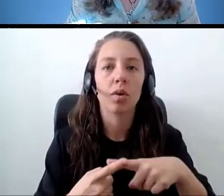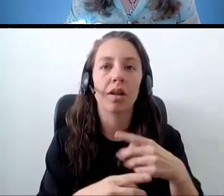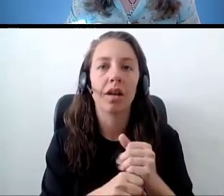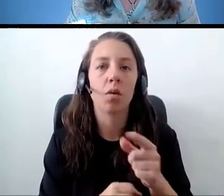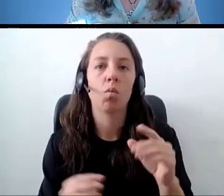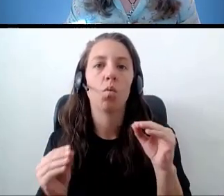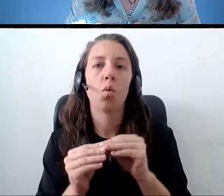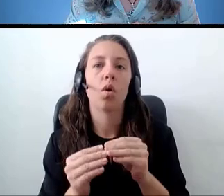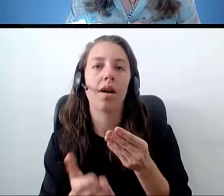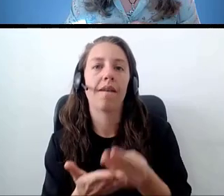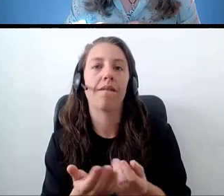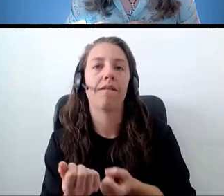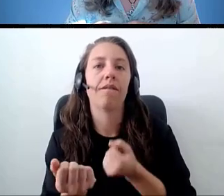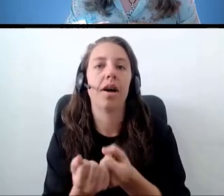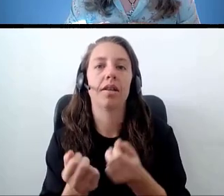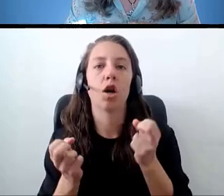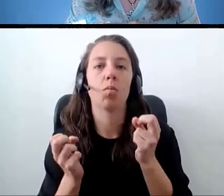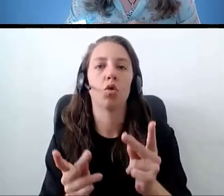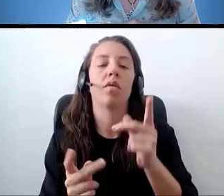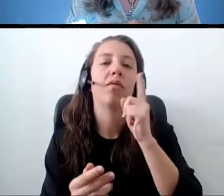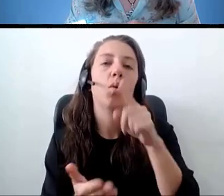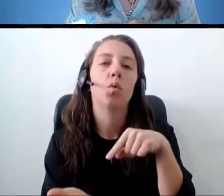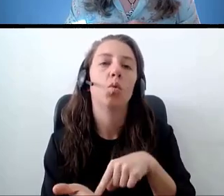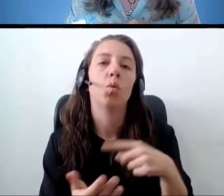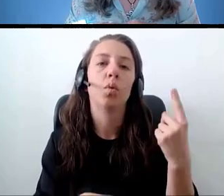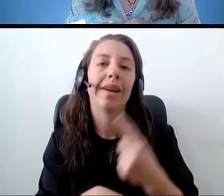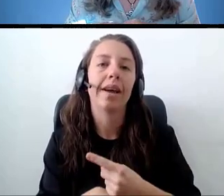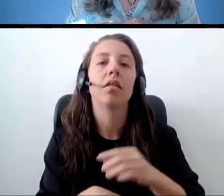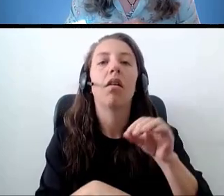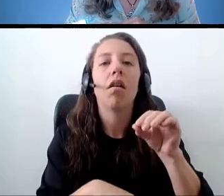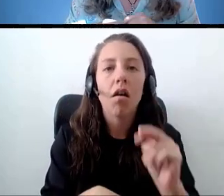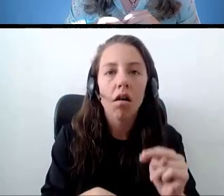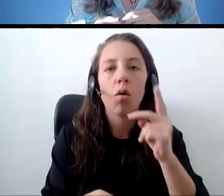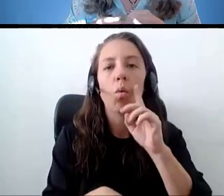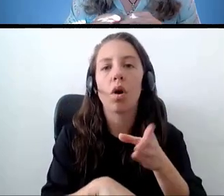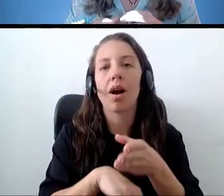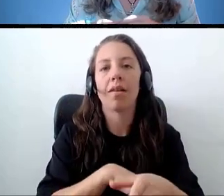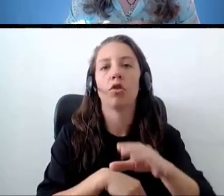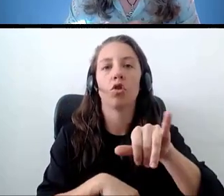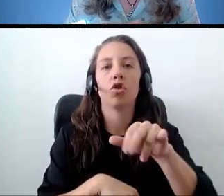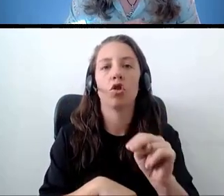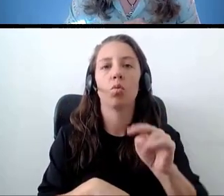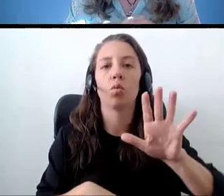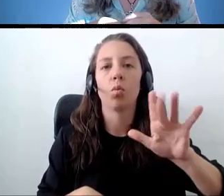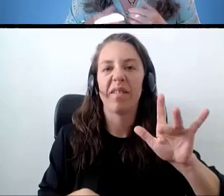for due dates on or after January 25th, 2025, to ensure the funding opportunities